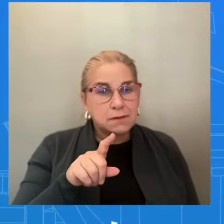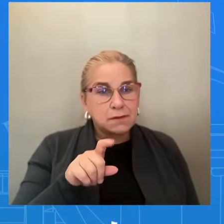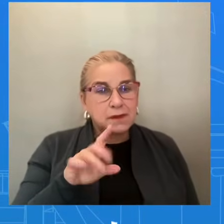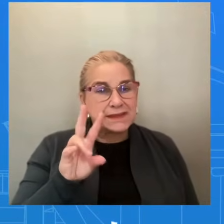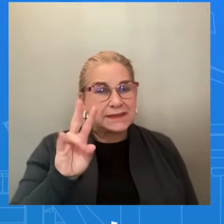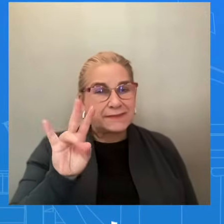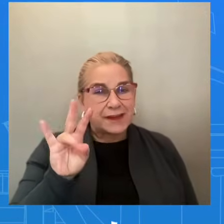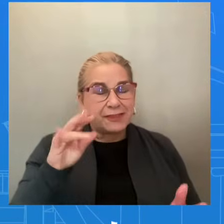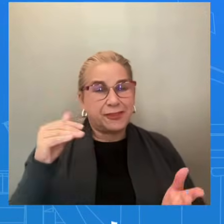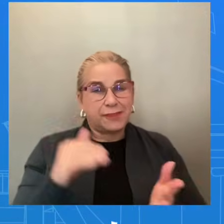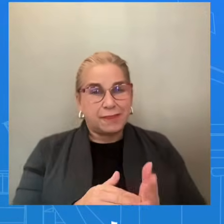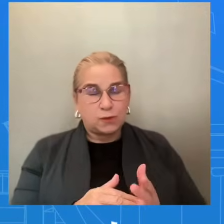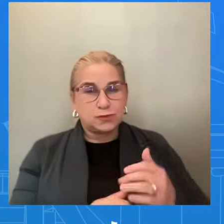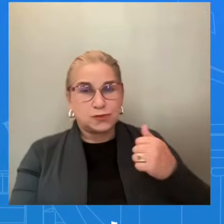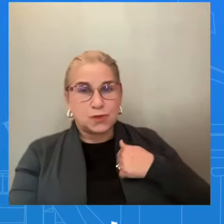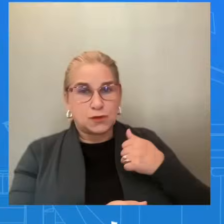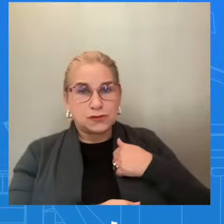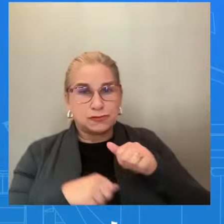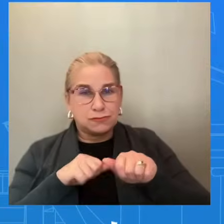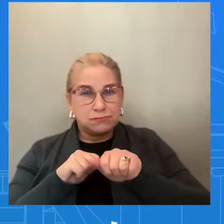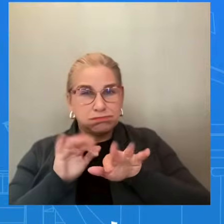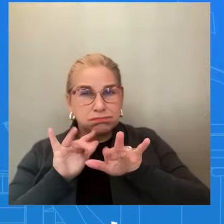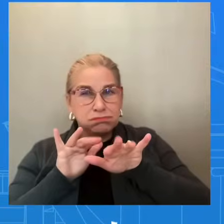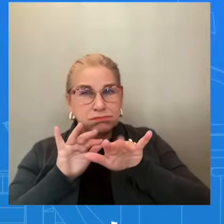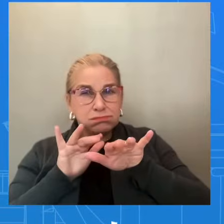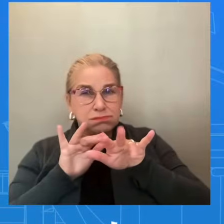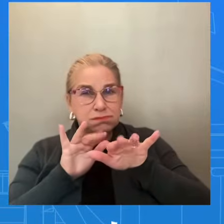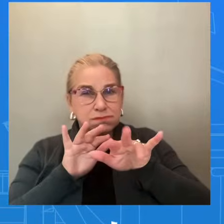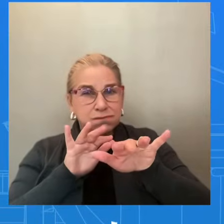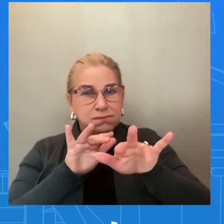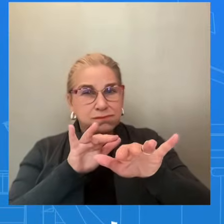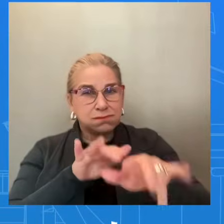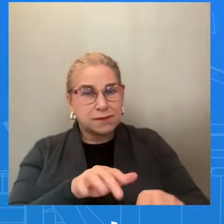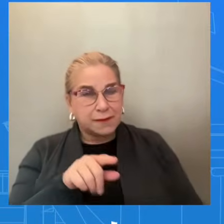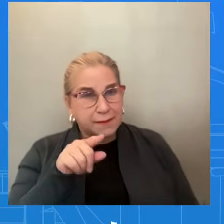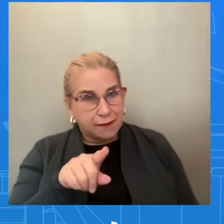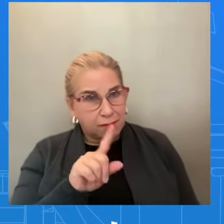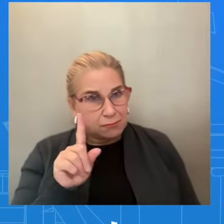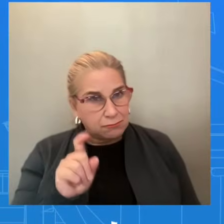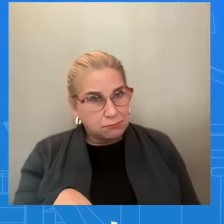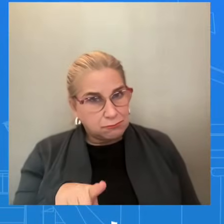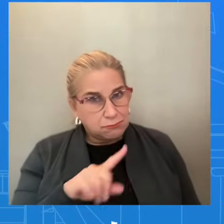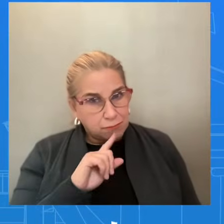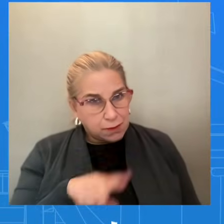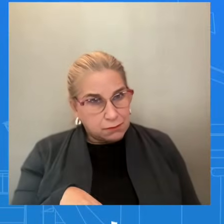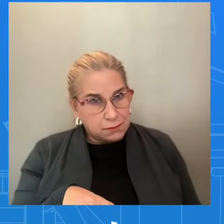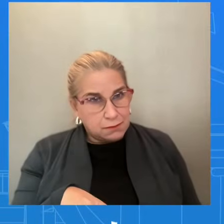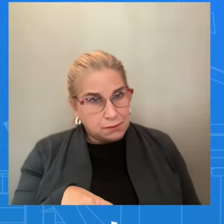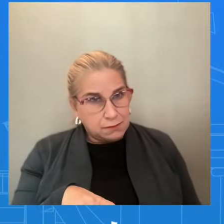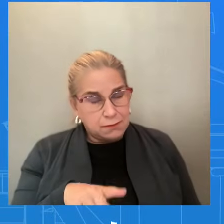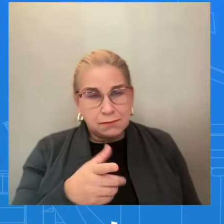Does the White House have any response or concern about it? Ms. Jean-Pierre: Look, we’ve always said we’ve been concerned when we’ve always asked about --